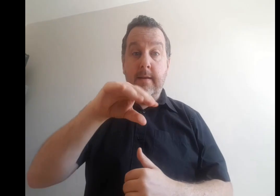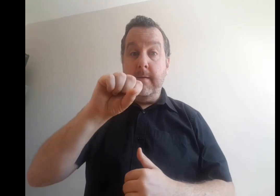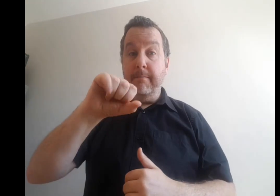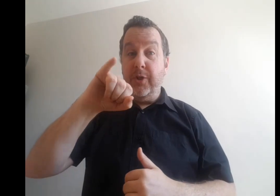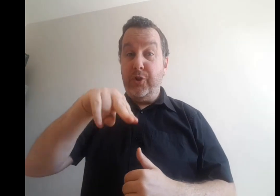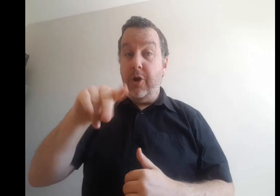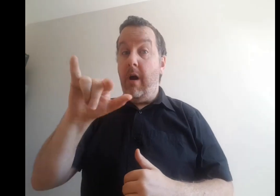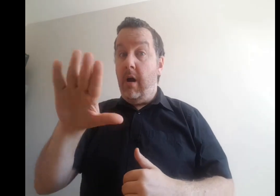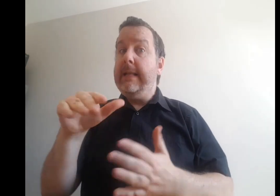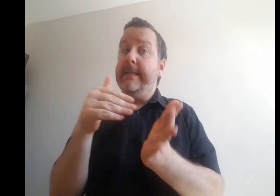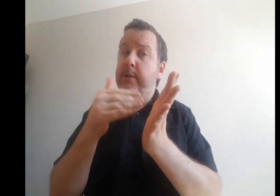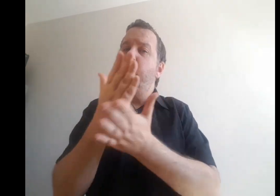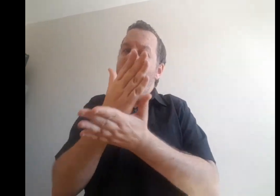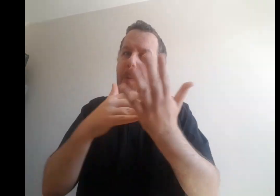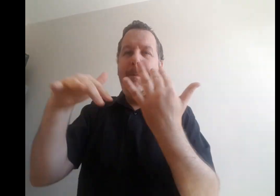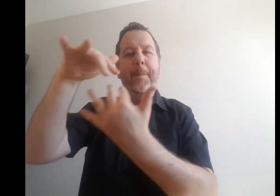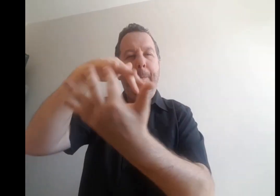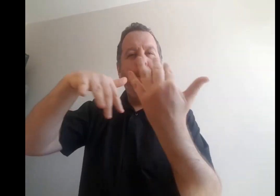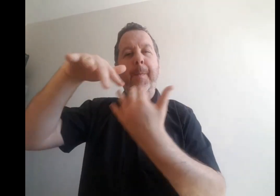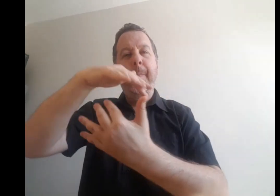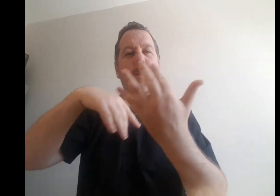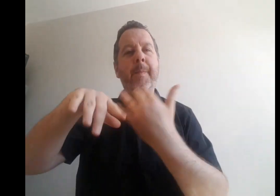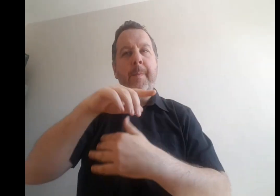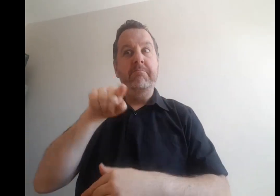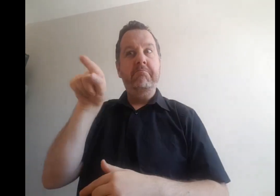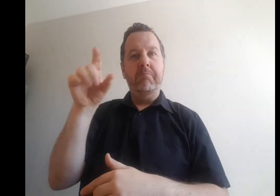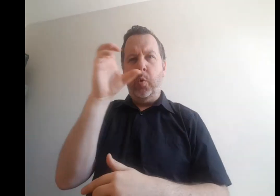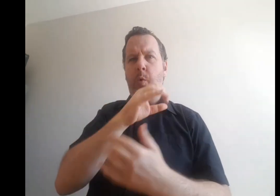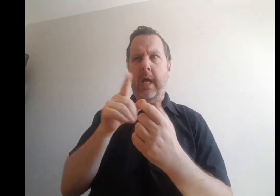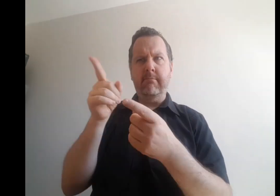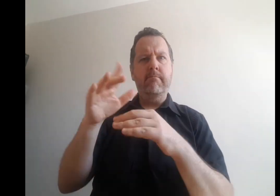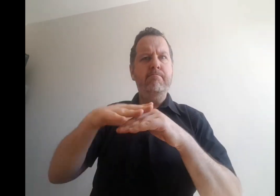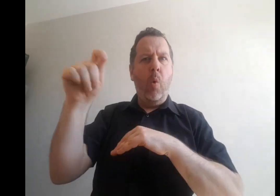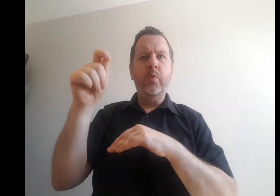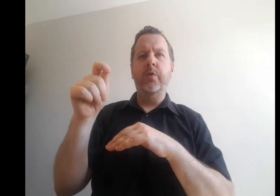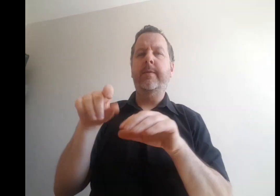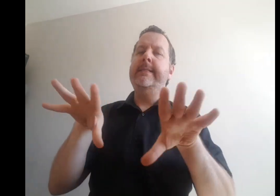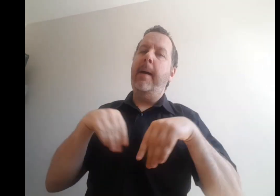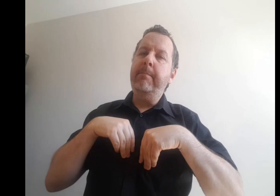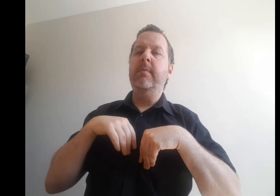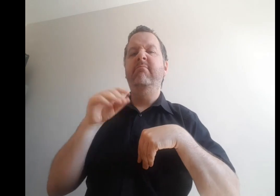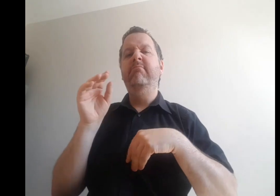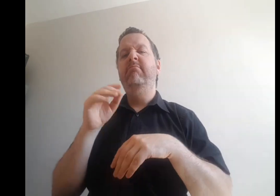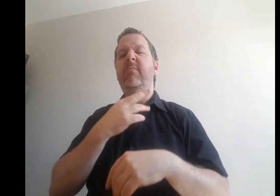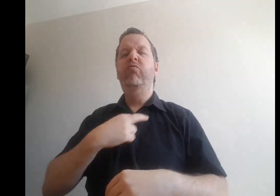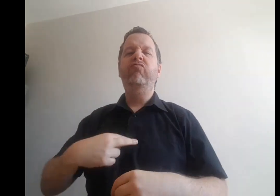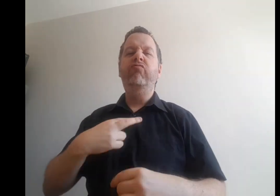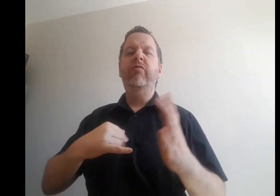but it seems actually the most tolerant place for deaf people would have been Belfast City.